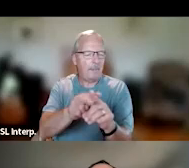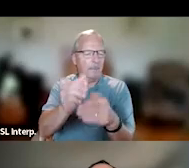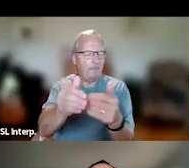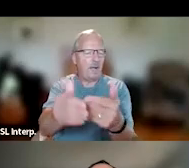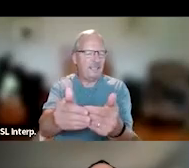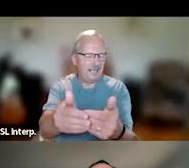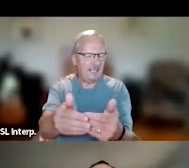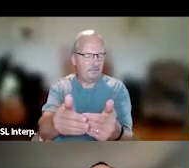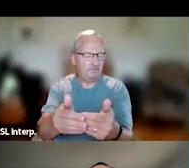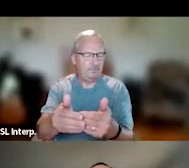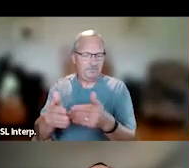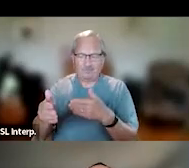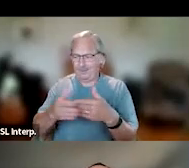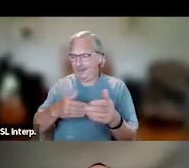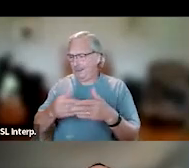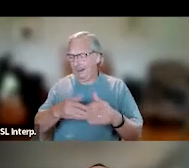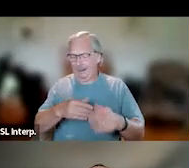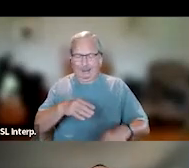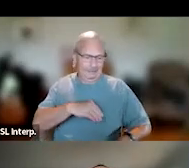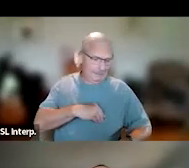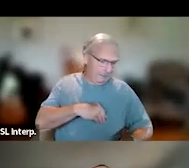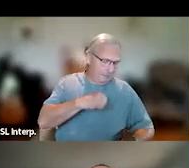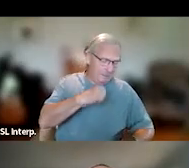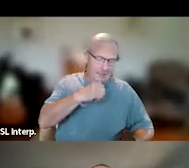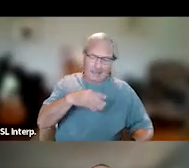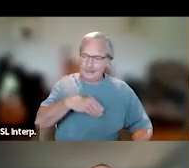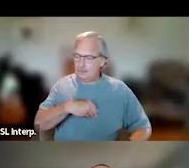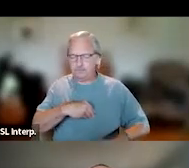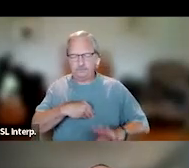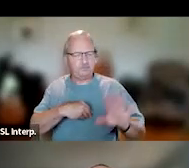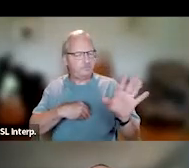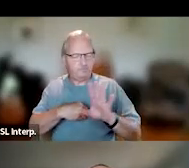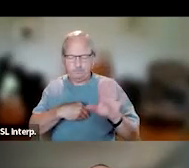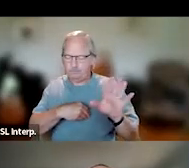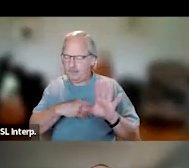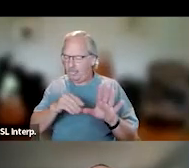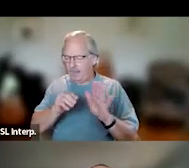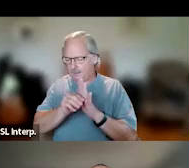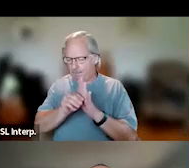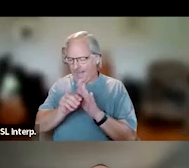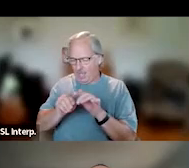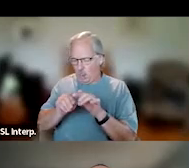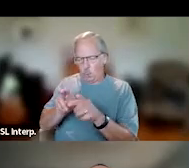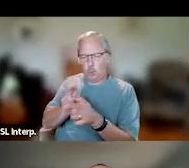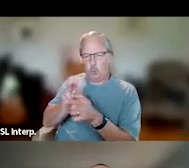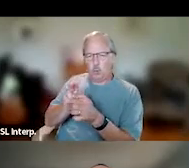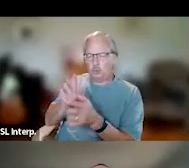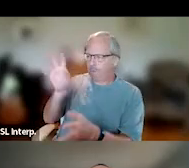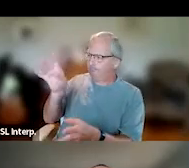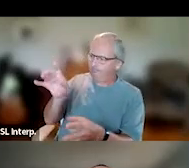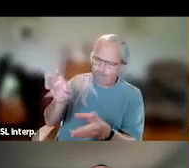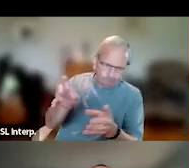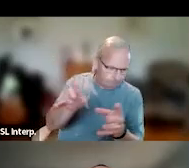you know, they're gonna accept it or not accept it. It's simply a matter of that's the model you use to put together the application you form and you